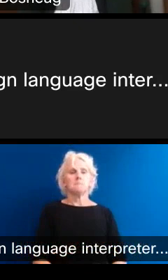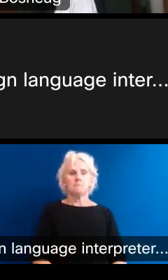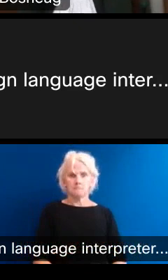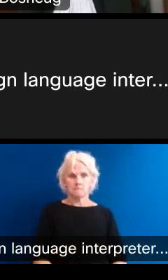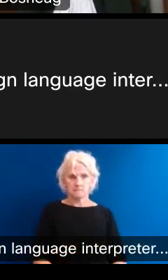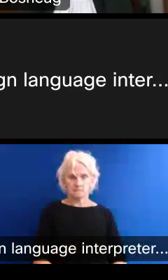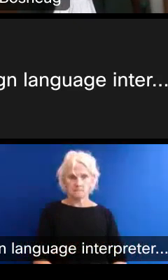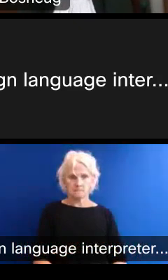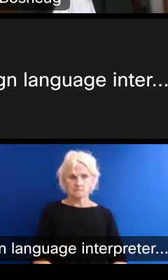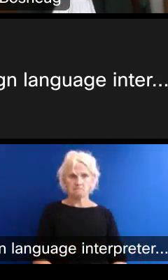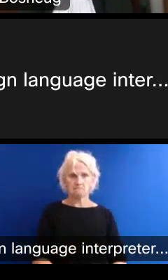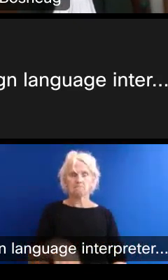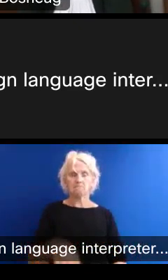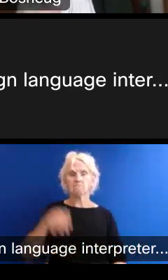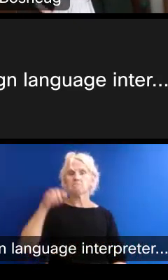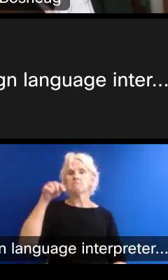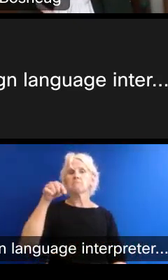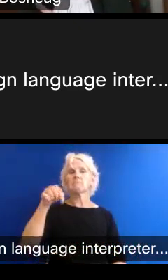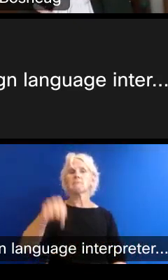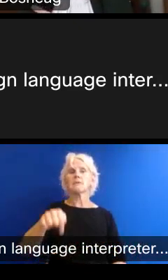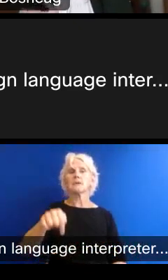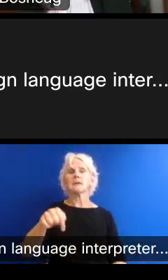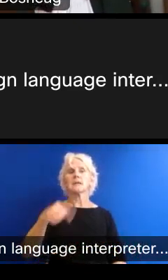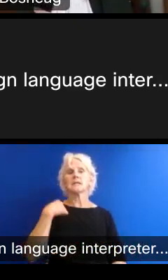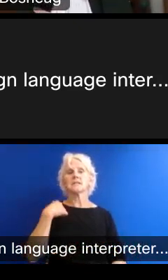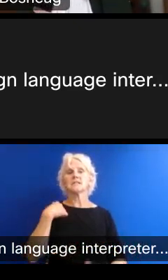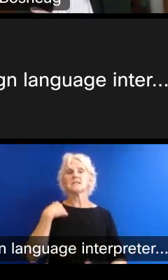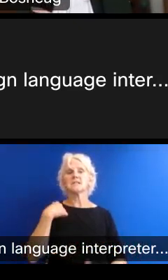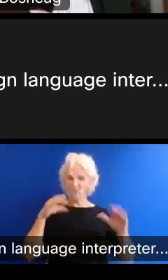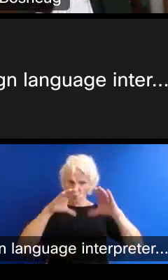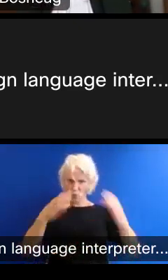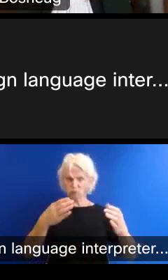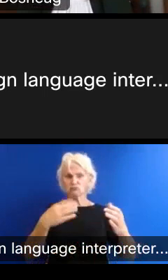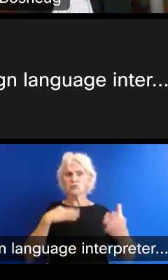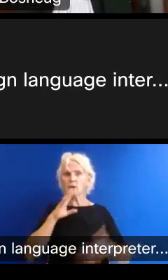This webinar, this is the target population of children with complex needs that we're talking